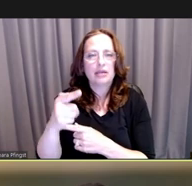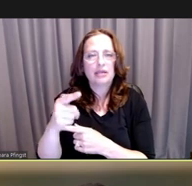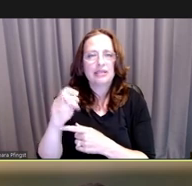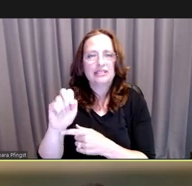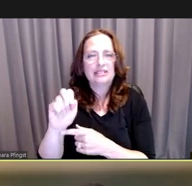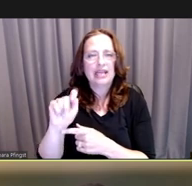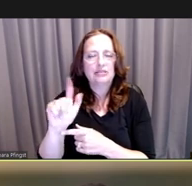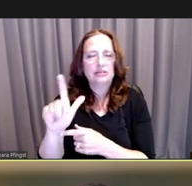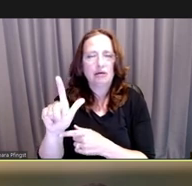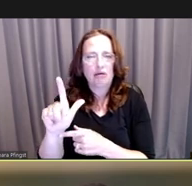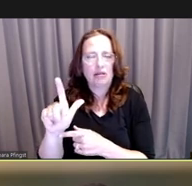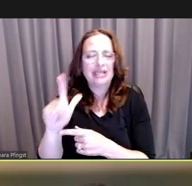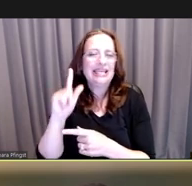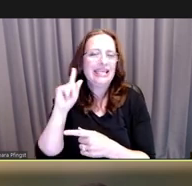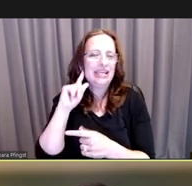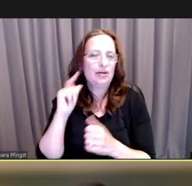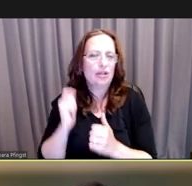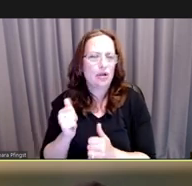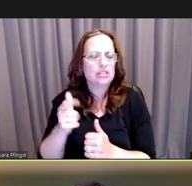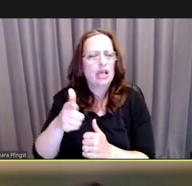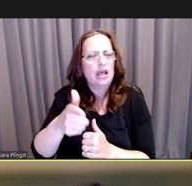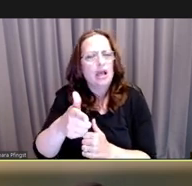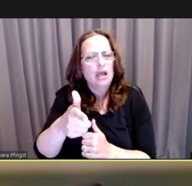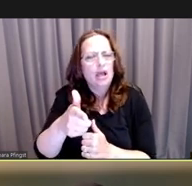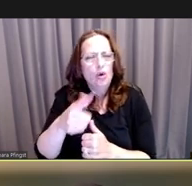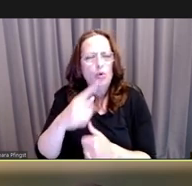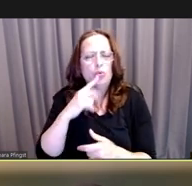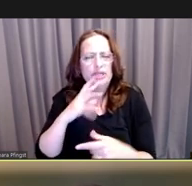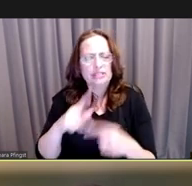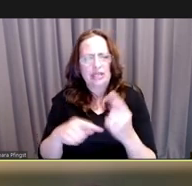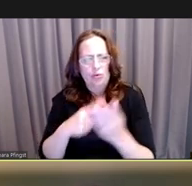the cause is for the hearing loss -- and we try to break it down, as to what could be causing that...